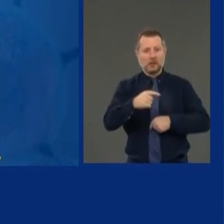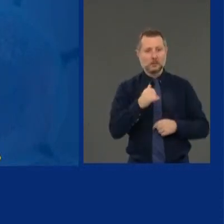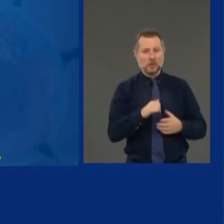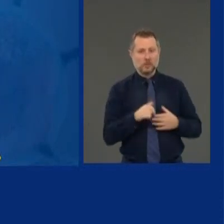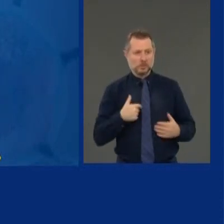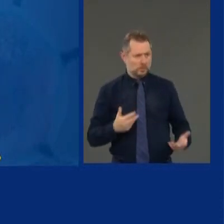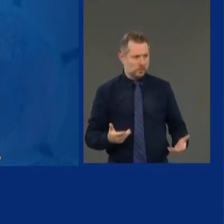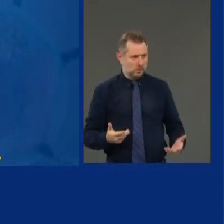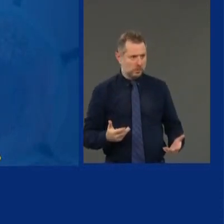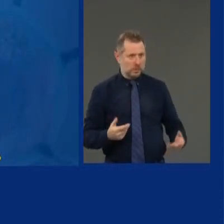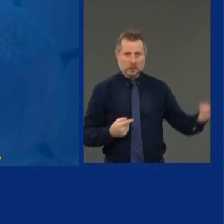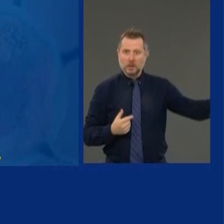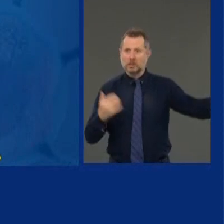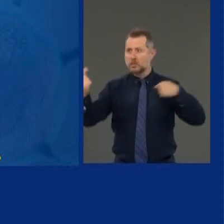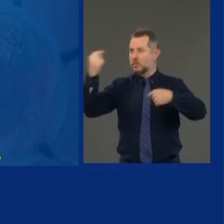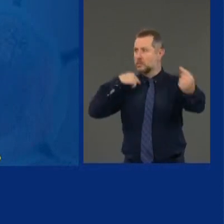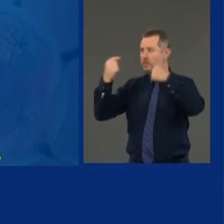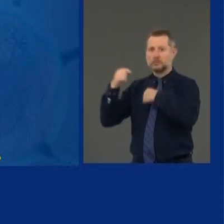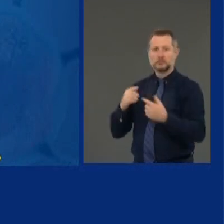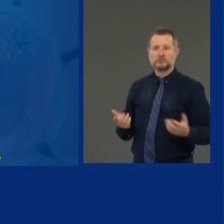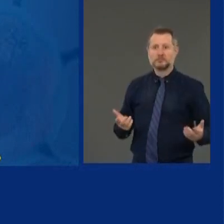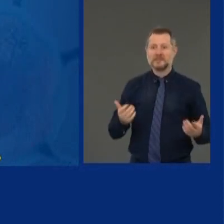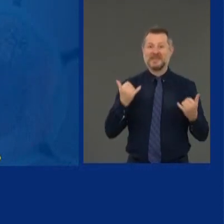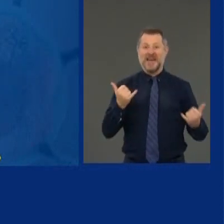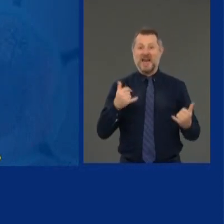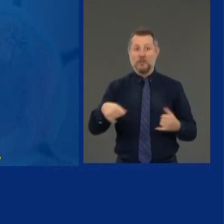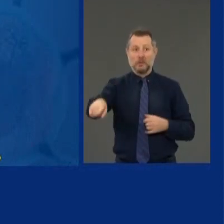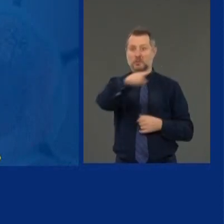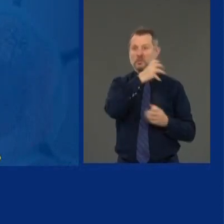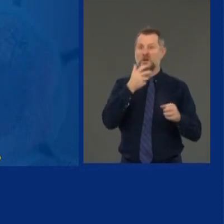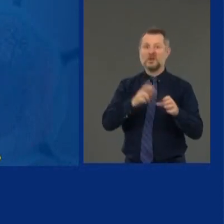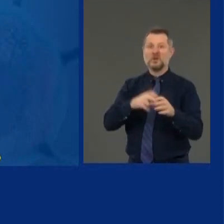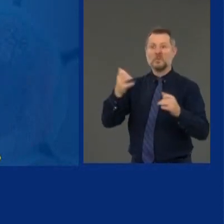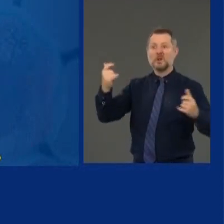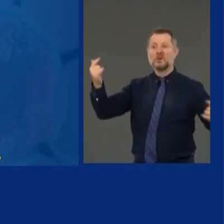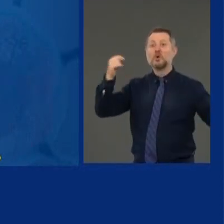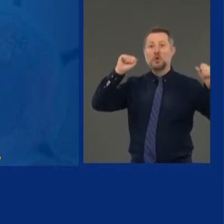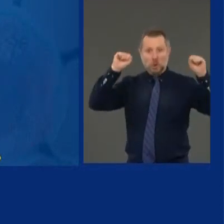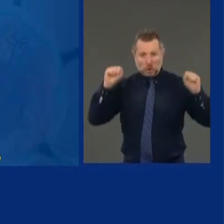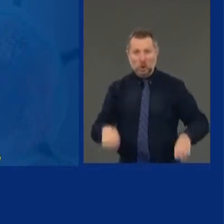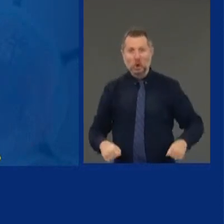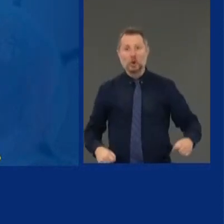THEY WERE WORRIED ABOUT NEW YORKERS GOING TO THEIR STATES.